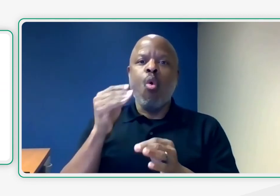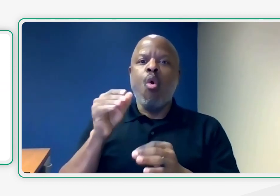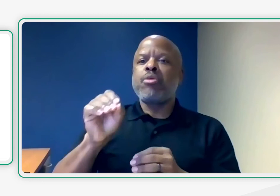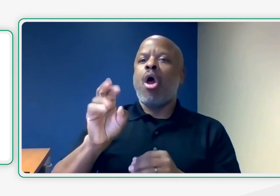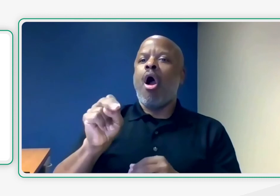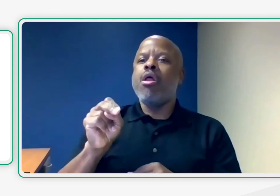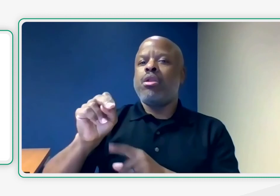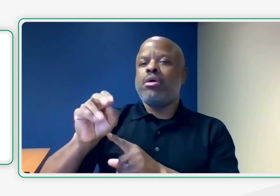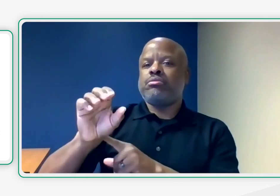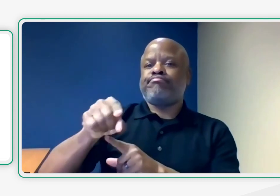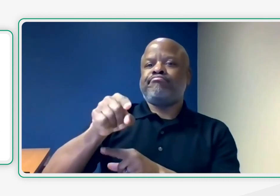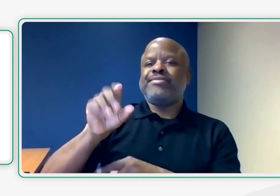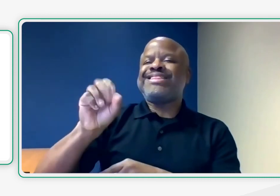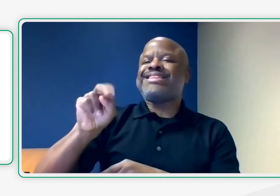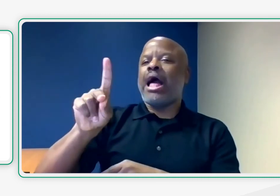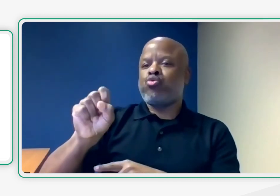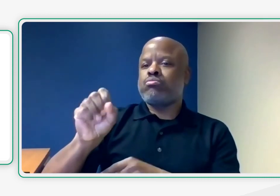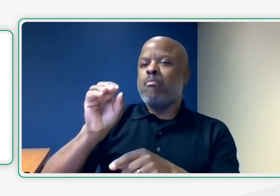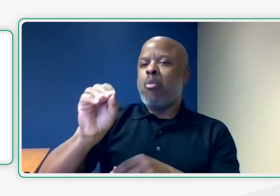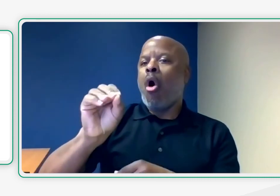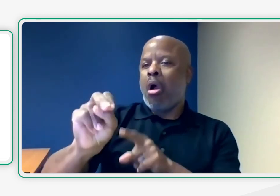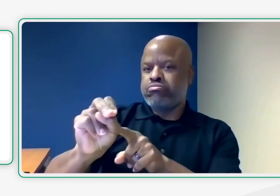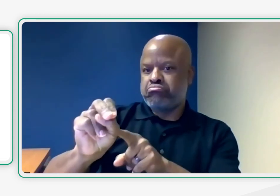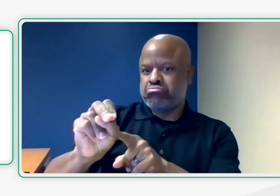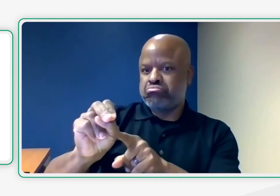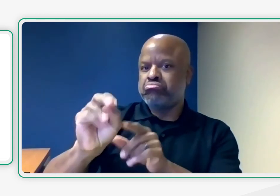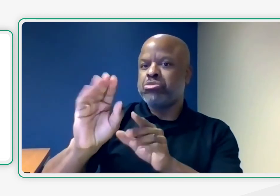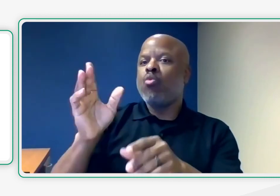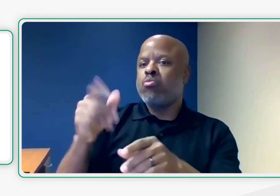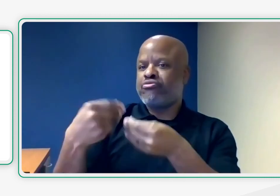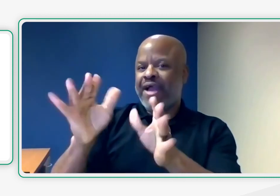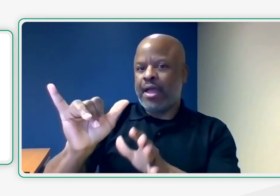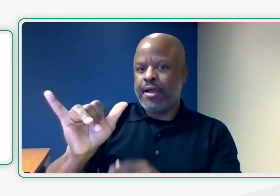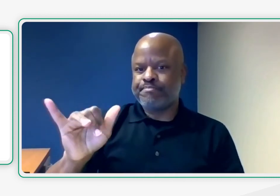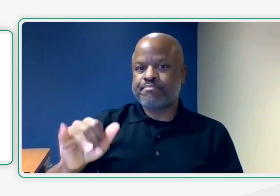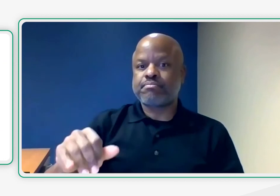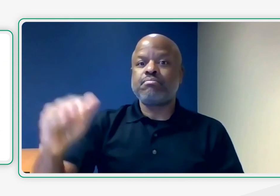Now, if you do need voice interpreters, please make sure that your sound is toggled to the on